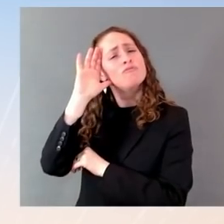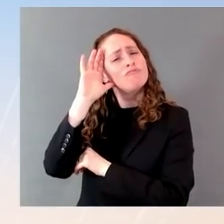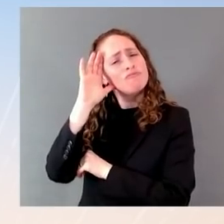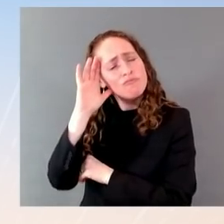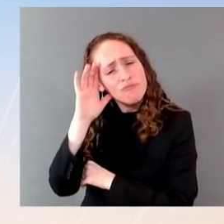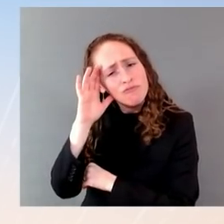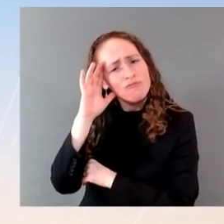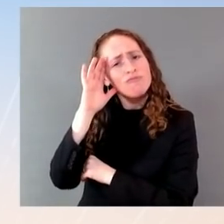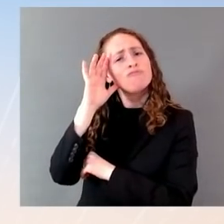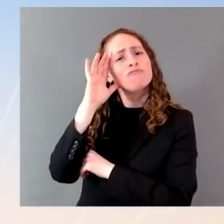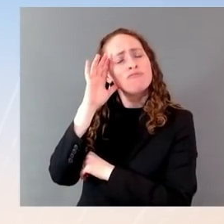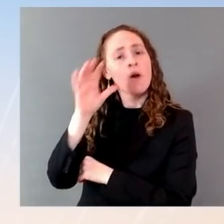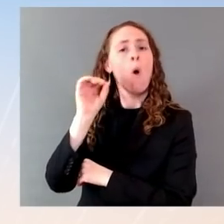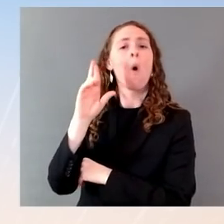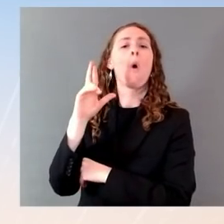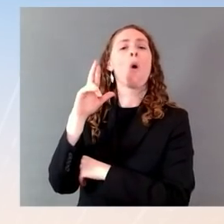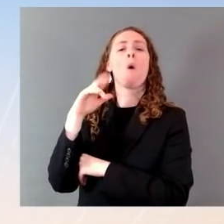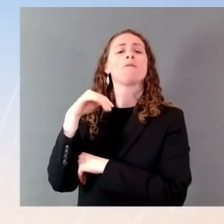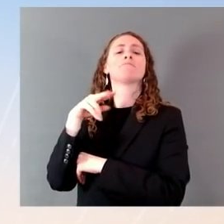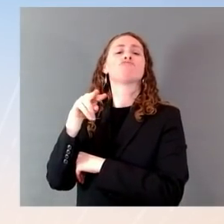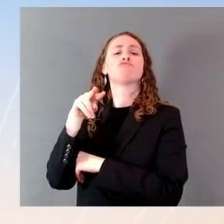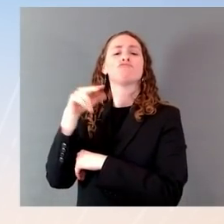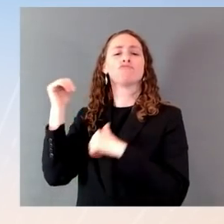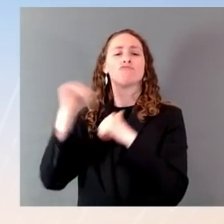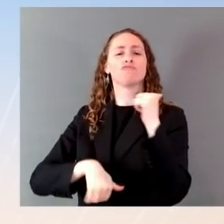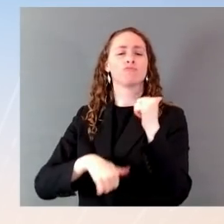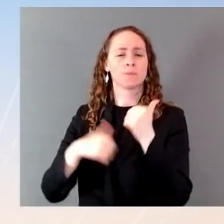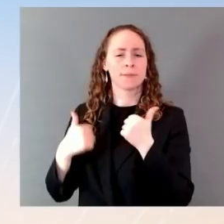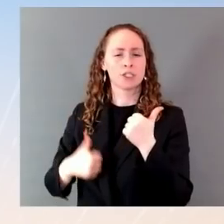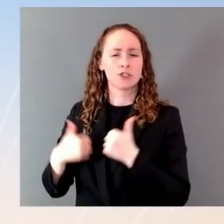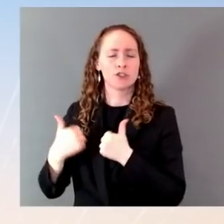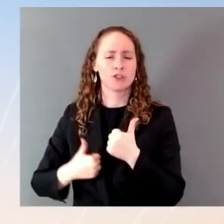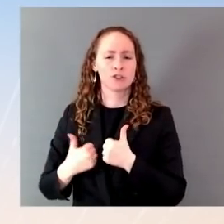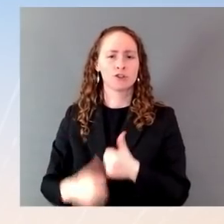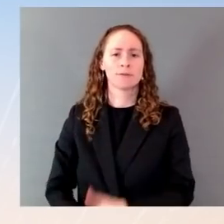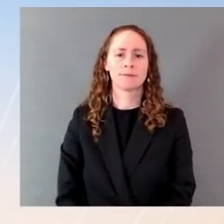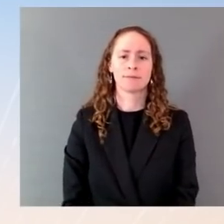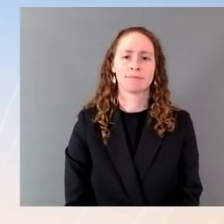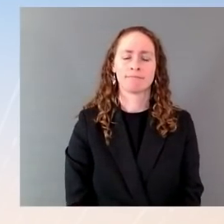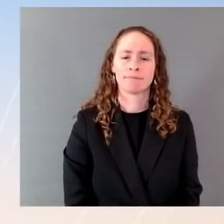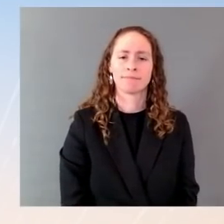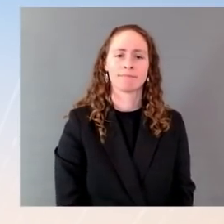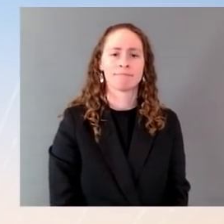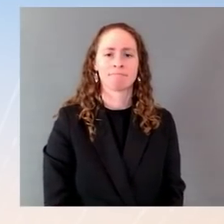He can speak for himself. I would say that his demeanor, like President Biden's demeanor, was direct and straightforward.